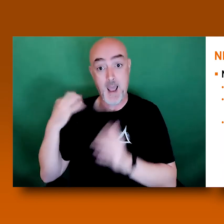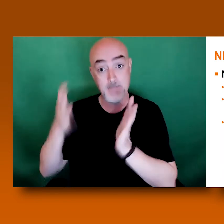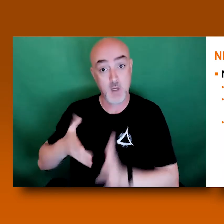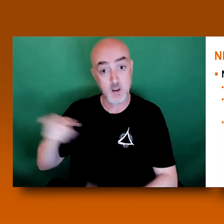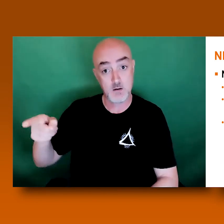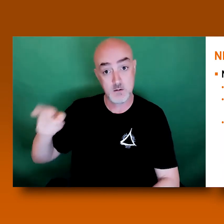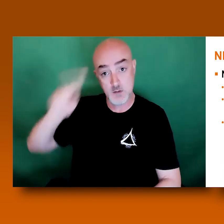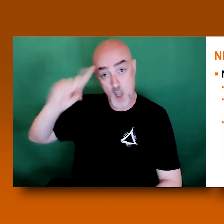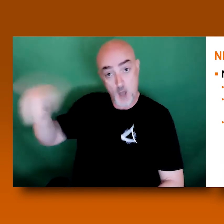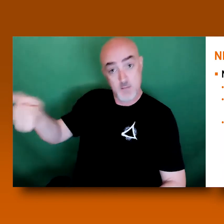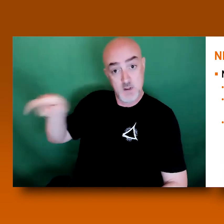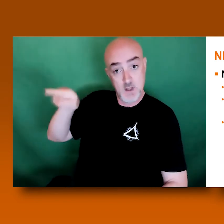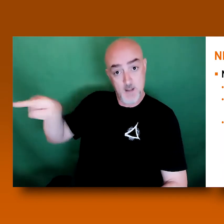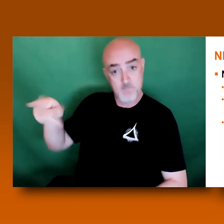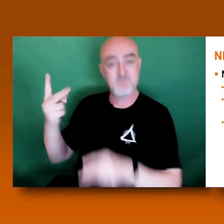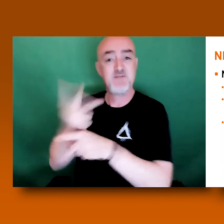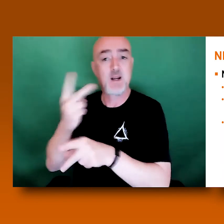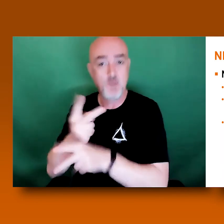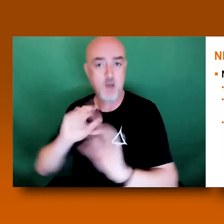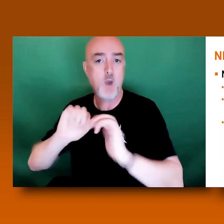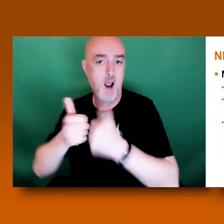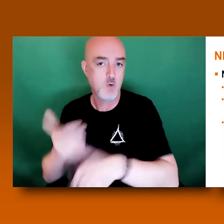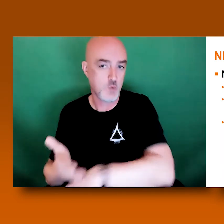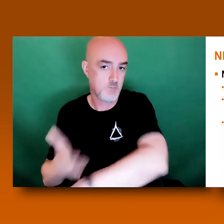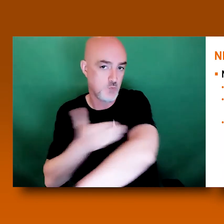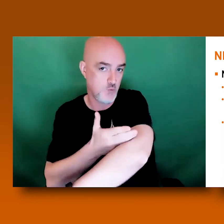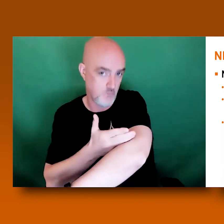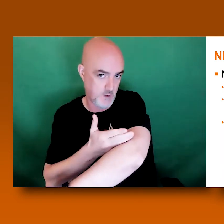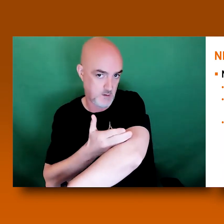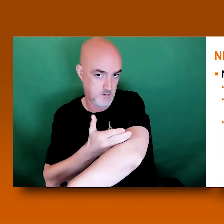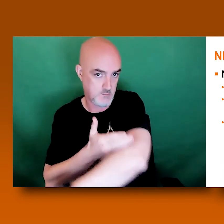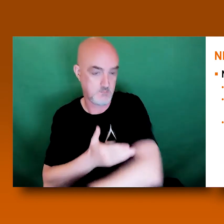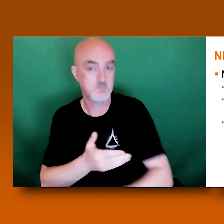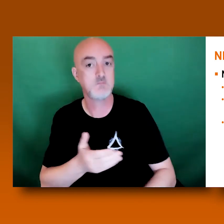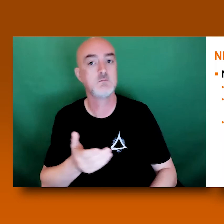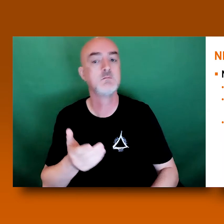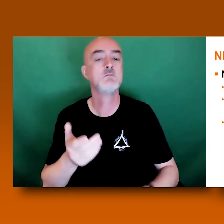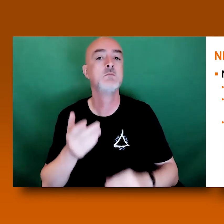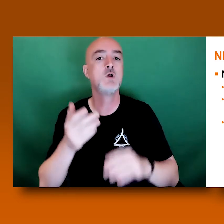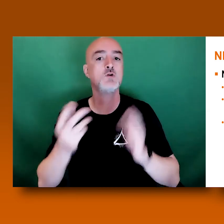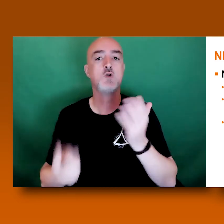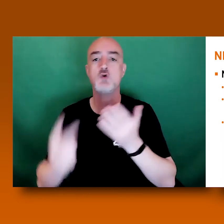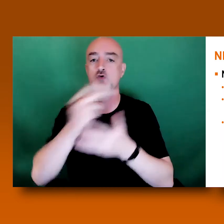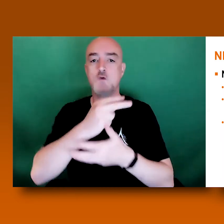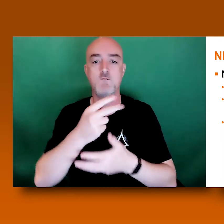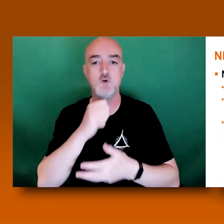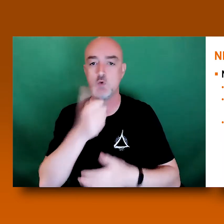and it's up to the applicant to figure out how to improve their submission.